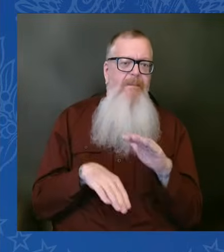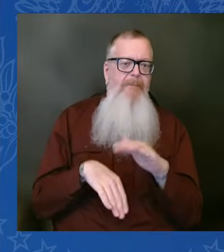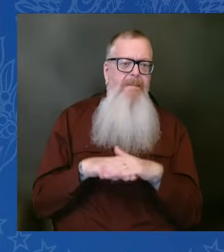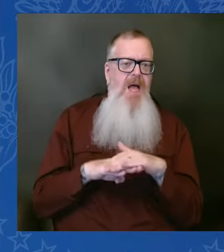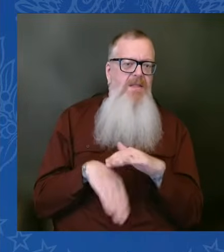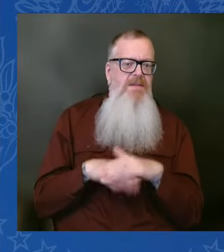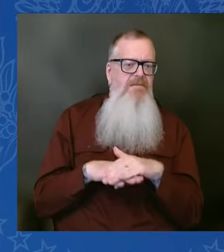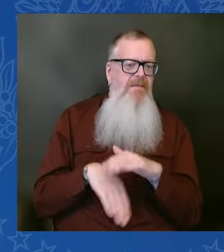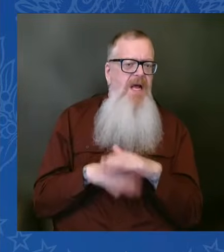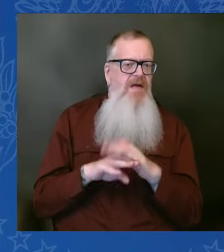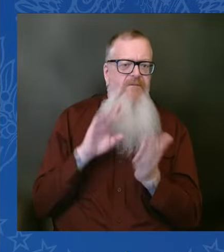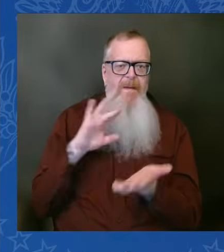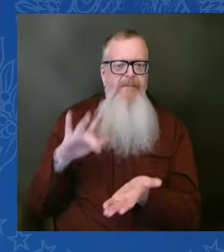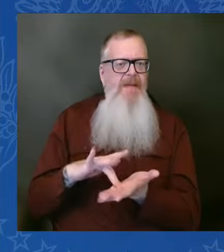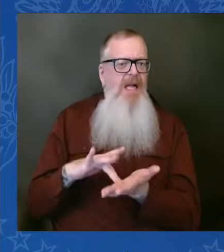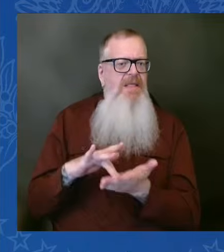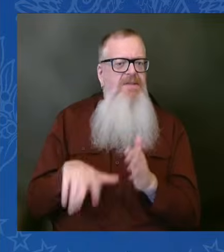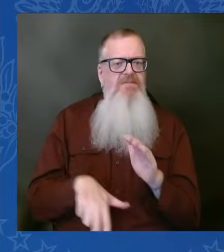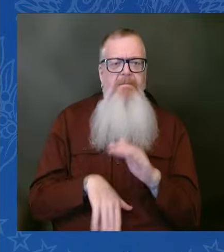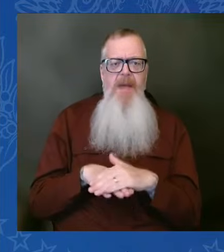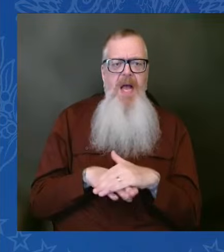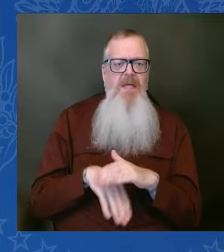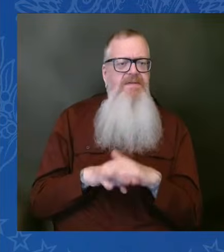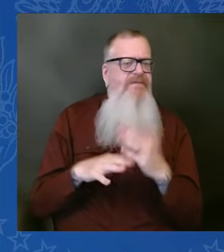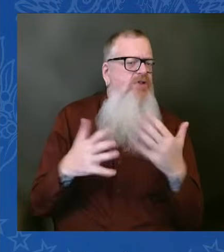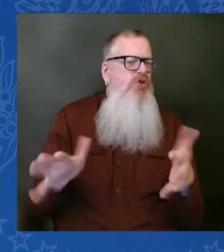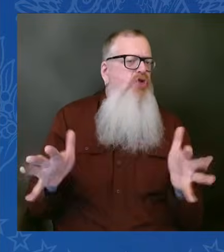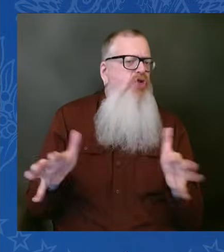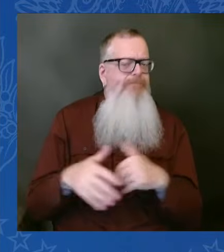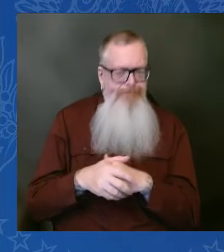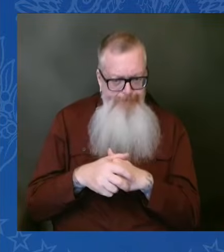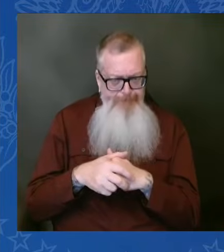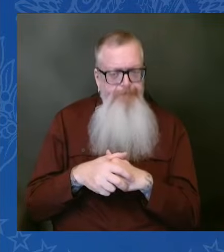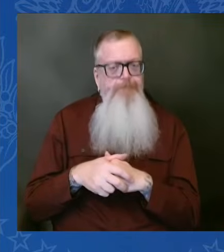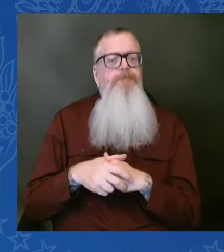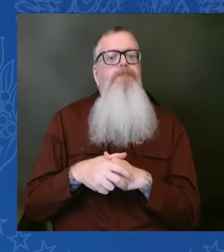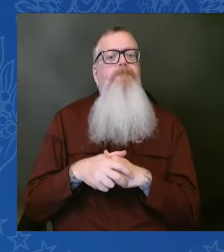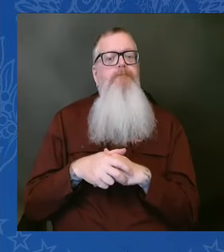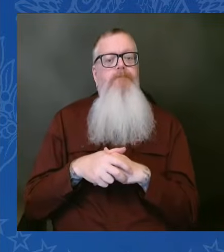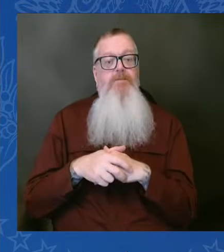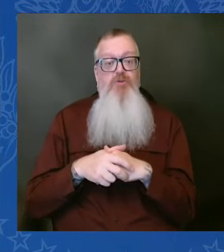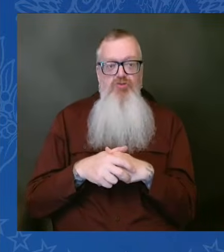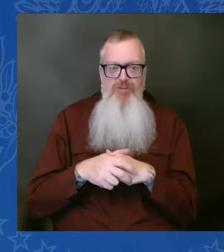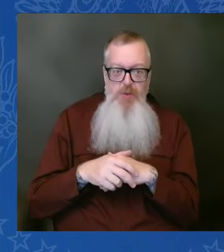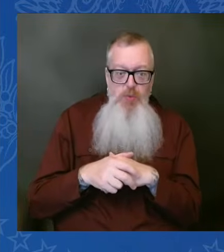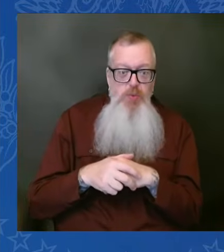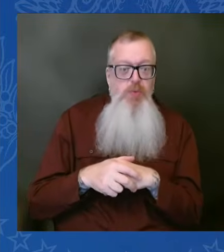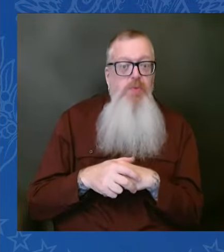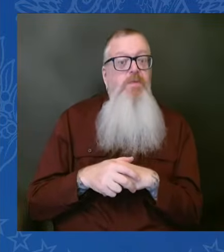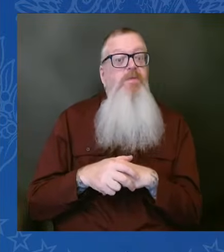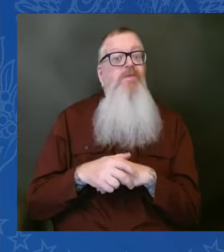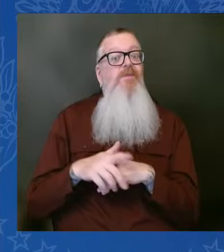exorbitant prices of pharmaceutical companies have been cha- -- they’re charging. We’re also lowering costs by eliminating junk fees.